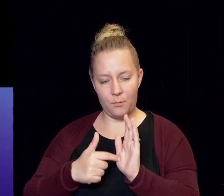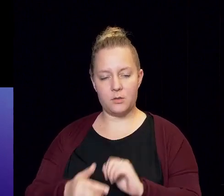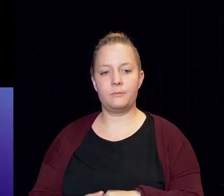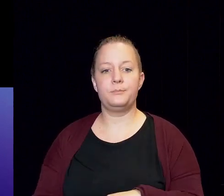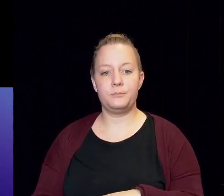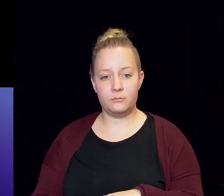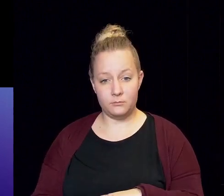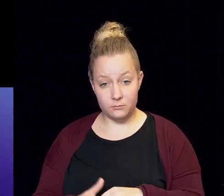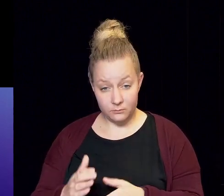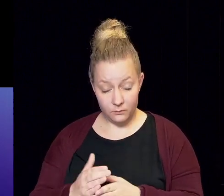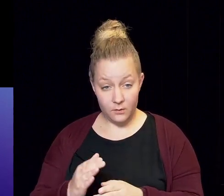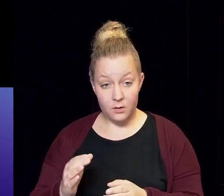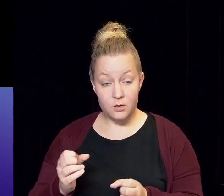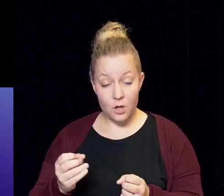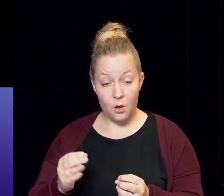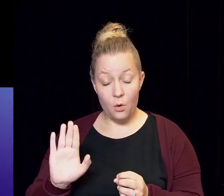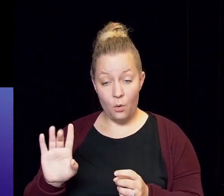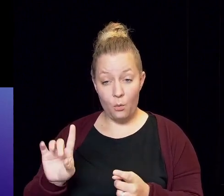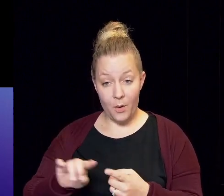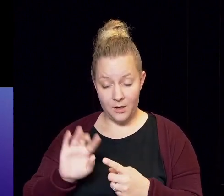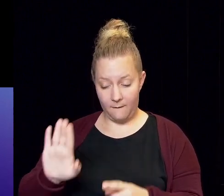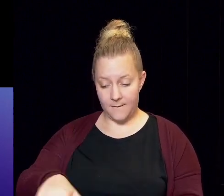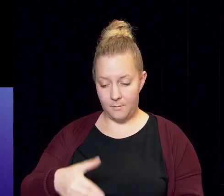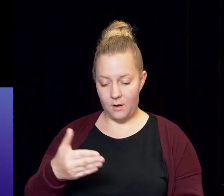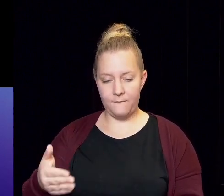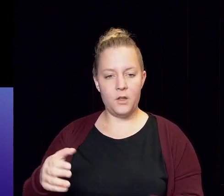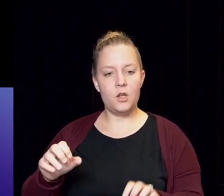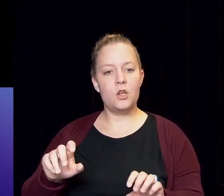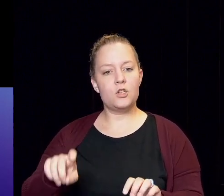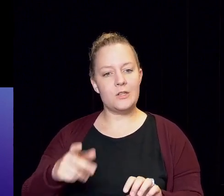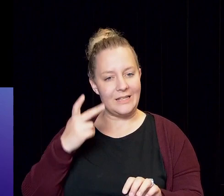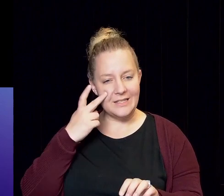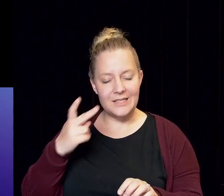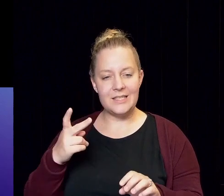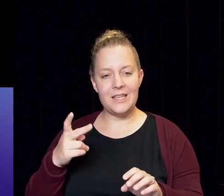Alrighty, so once you've turned your notes back over, you should see your foldable closed where